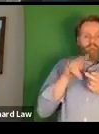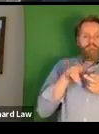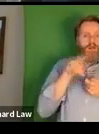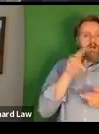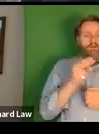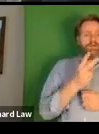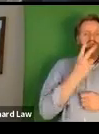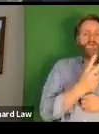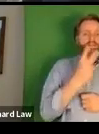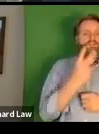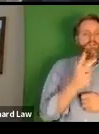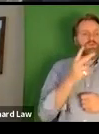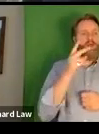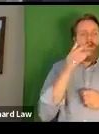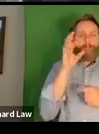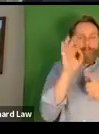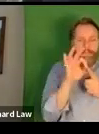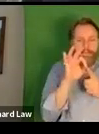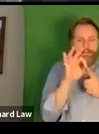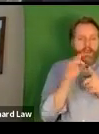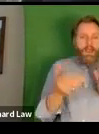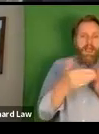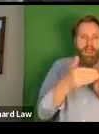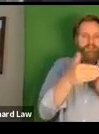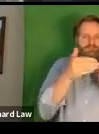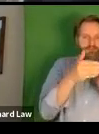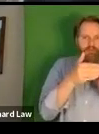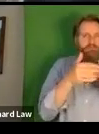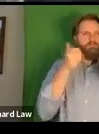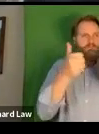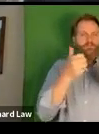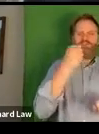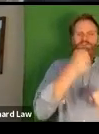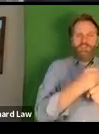rise because you put the pressure on g4s and asked about it my question is are